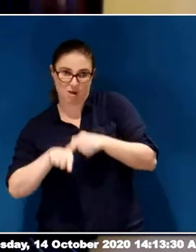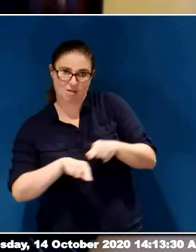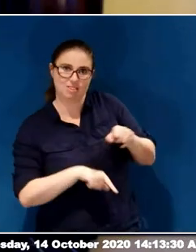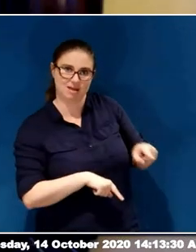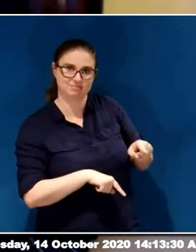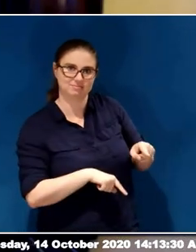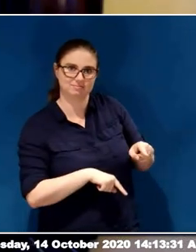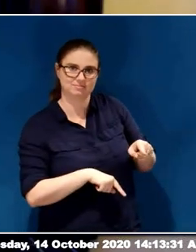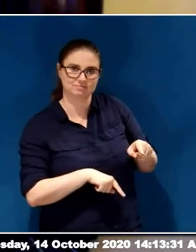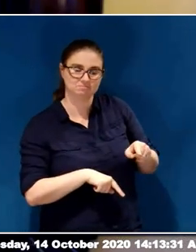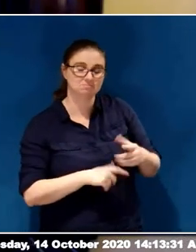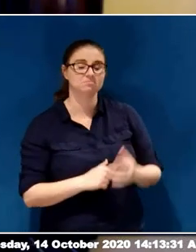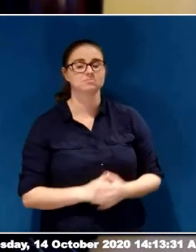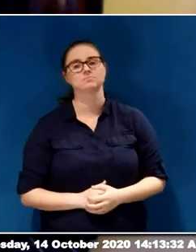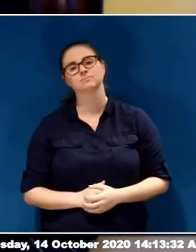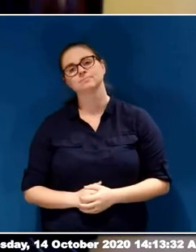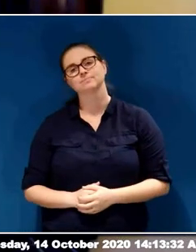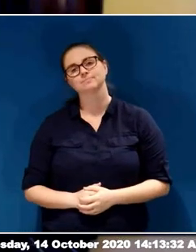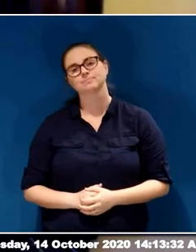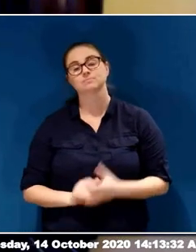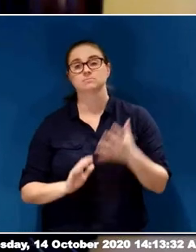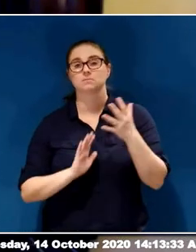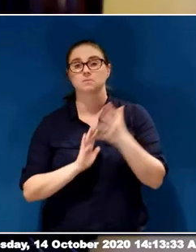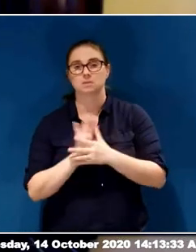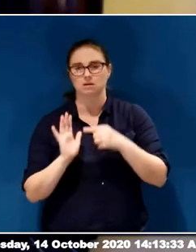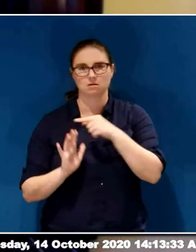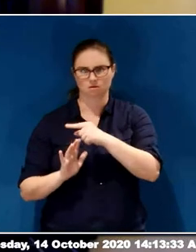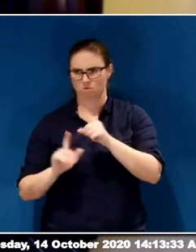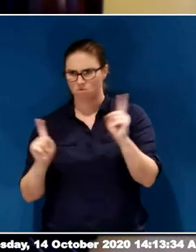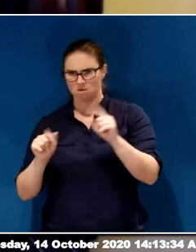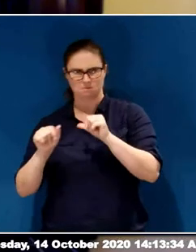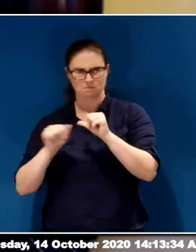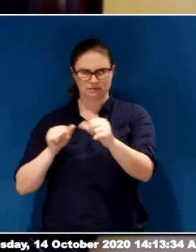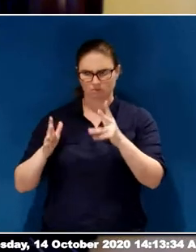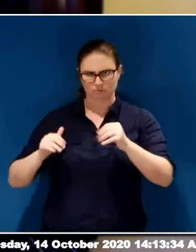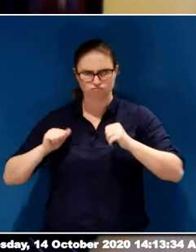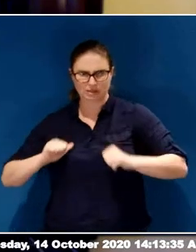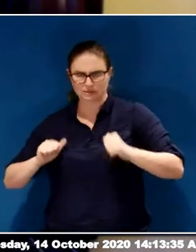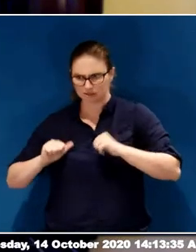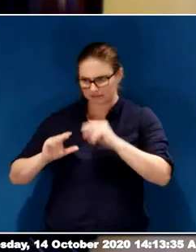indicates has the highest likelihood of a beneficial outcome in the desired